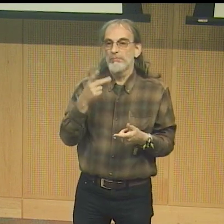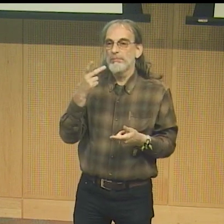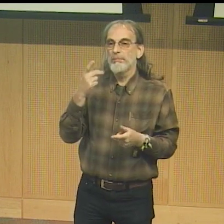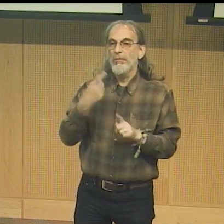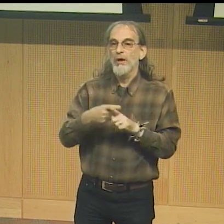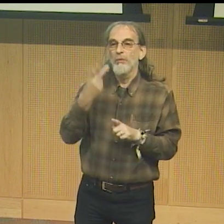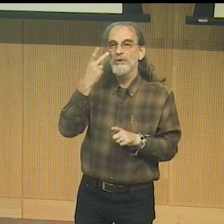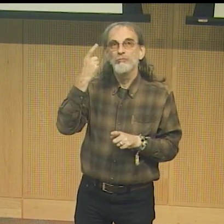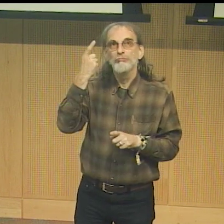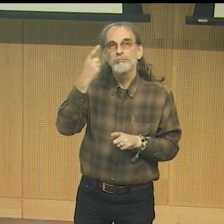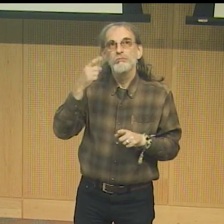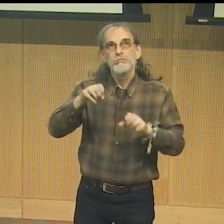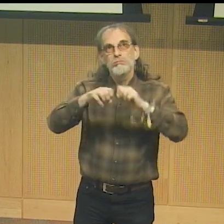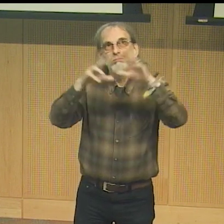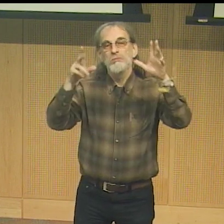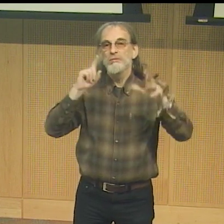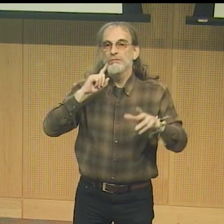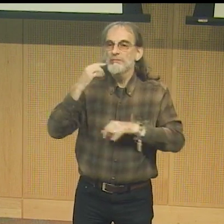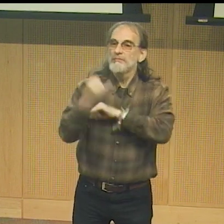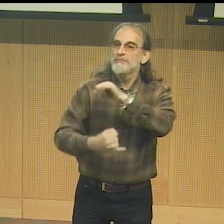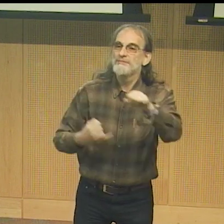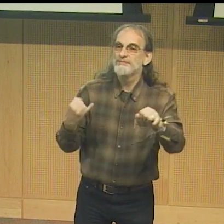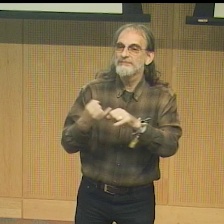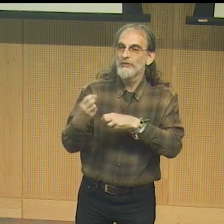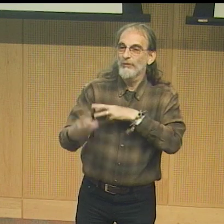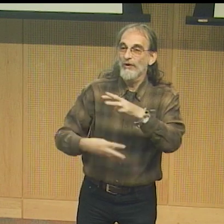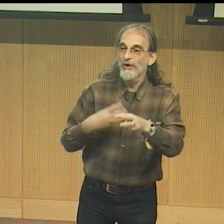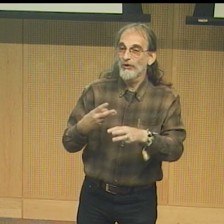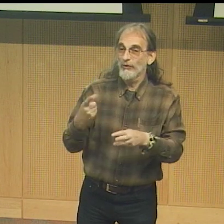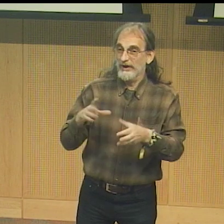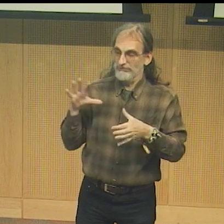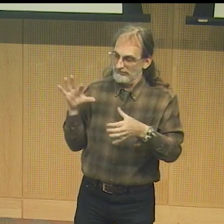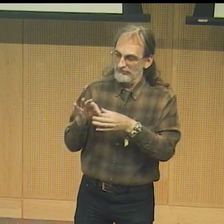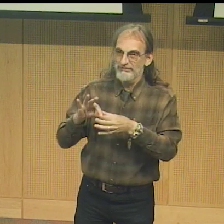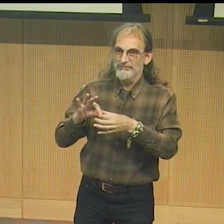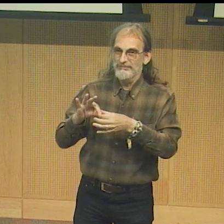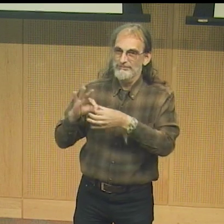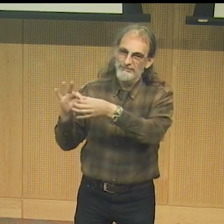experiences with some insight, and Deafhood and its concepts